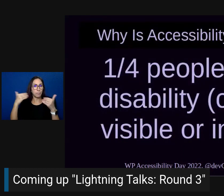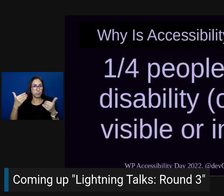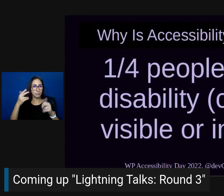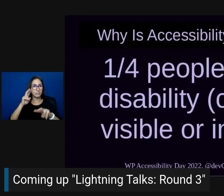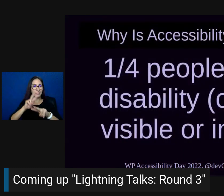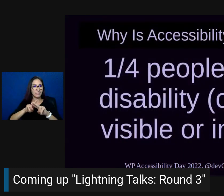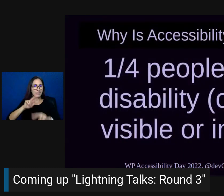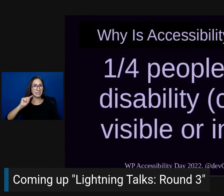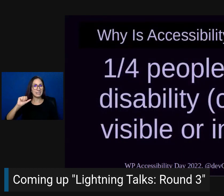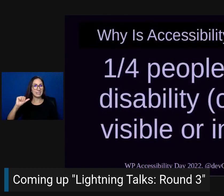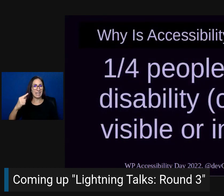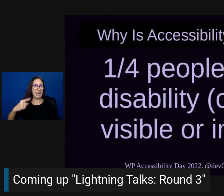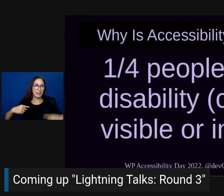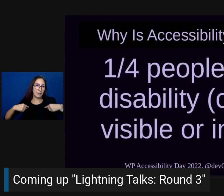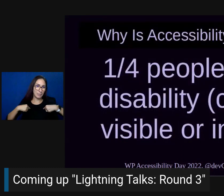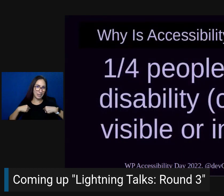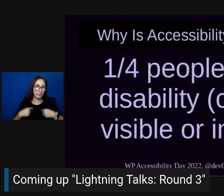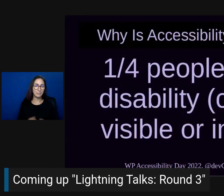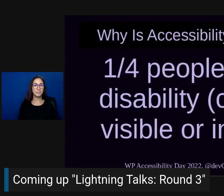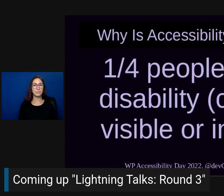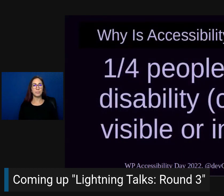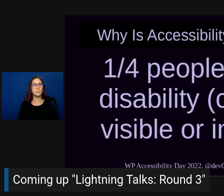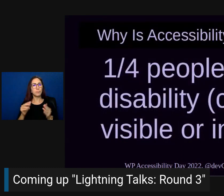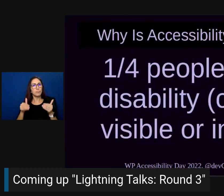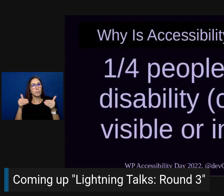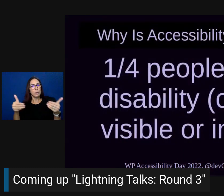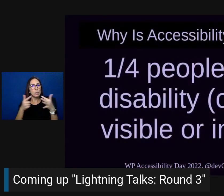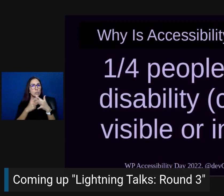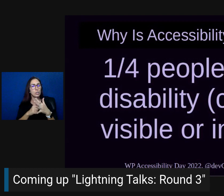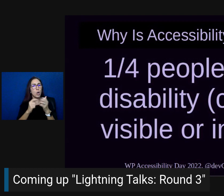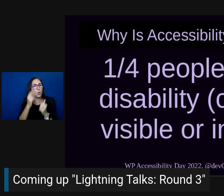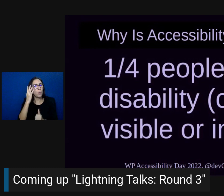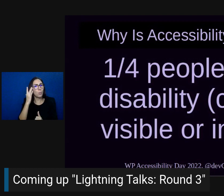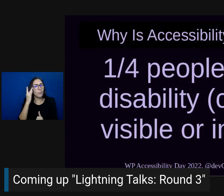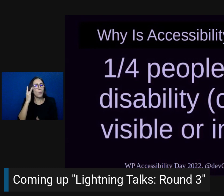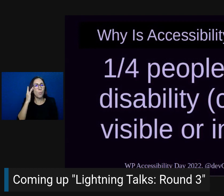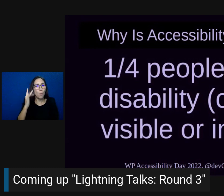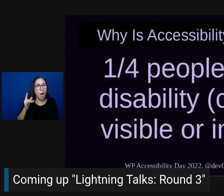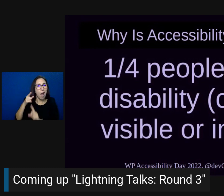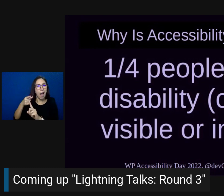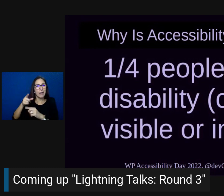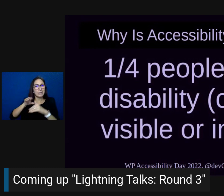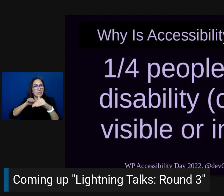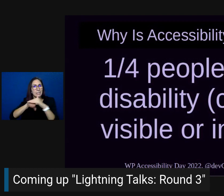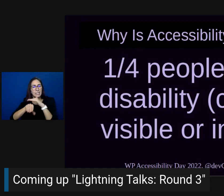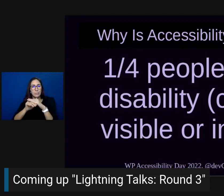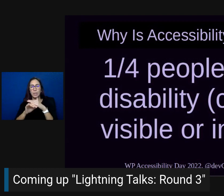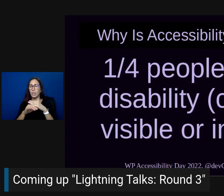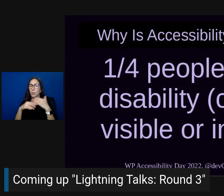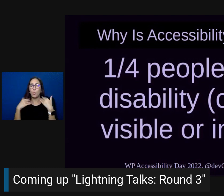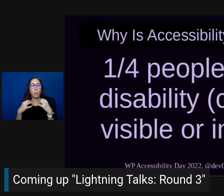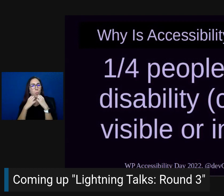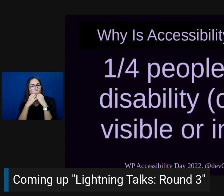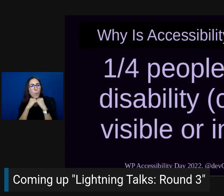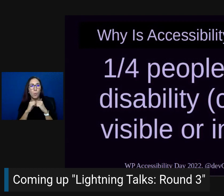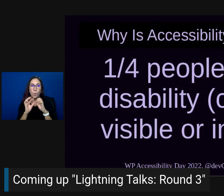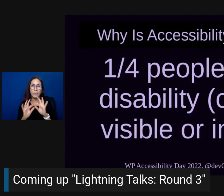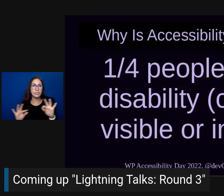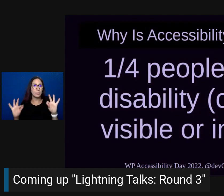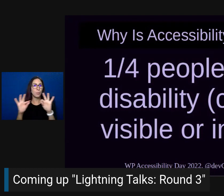Let's get started with why accessibility is so important. I'm sure it's been covered in this conference already a ton;